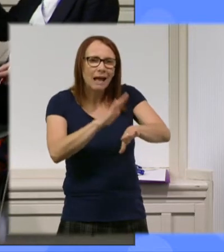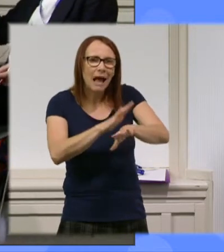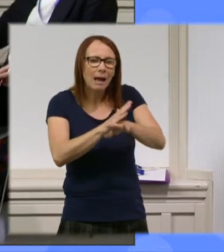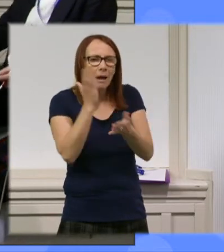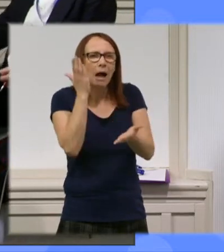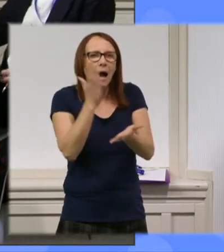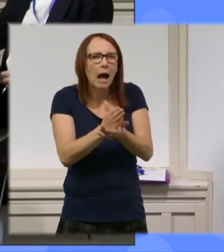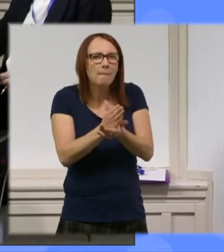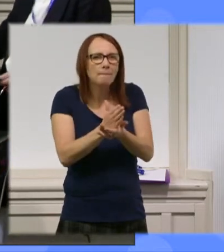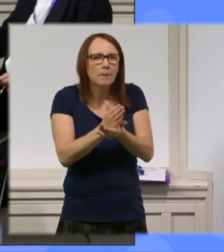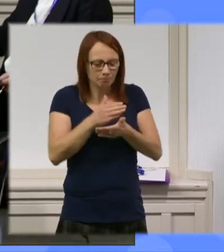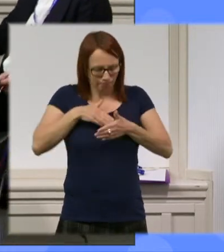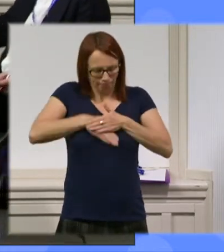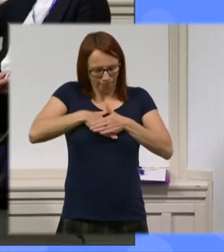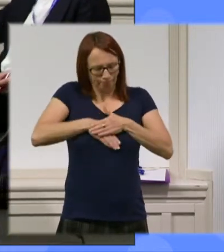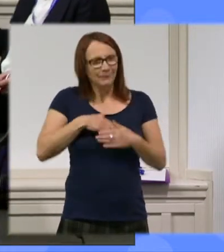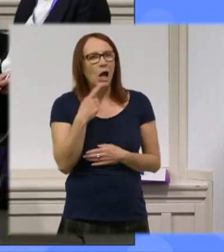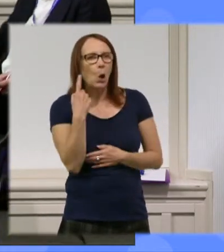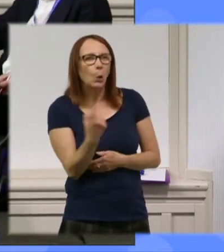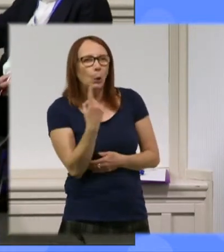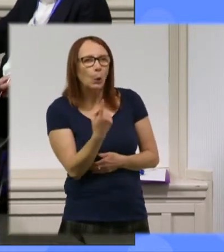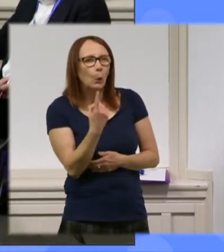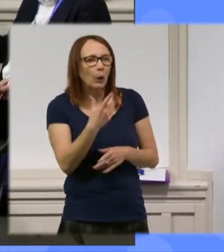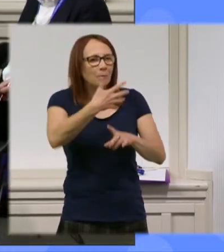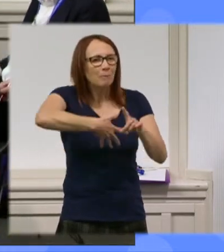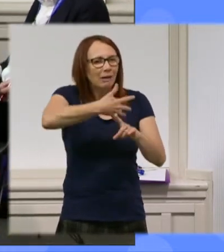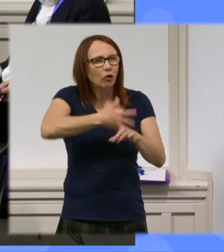their real lives are about just another conversation the way that we've had it